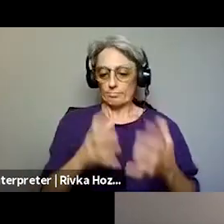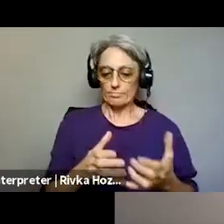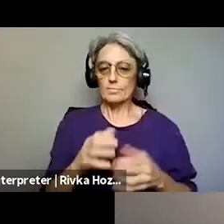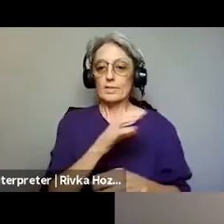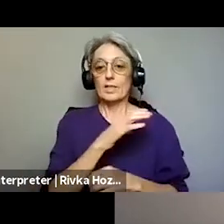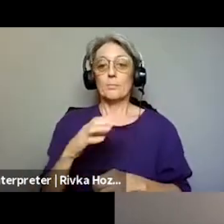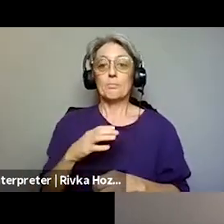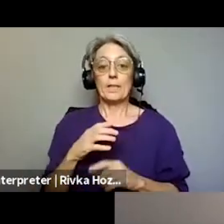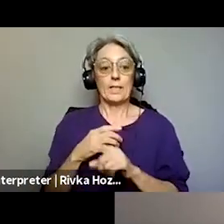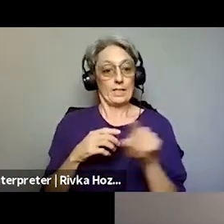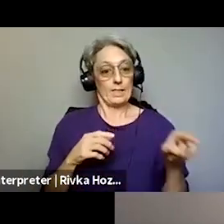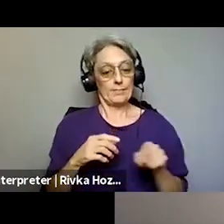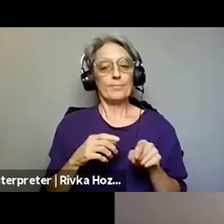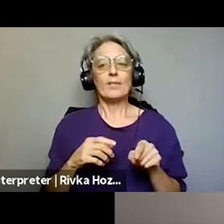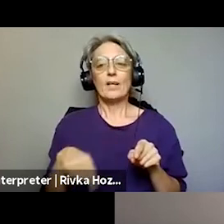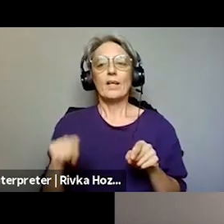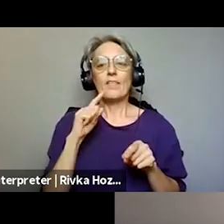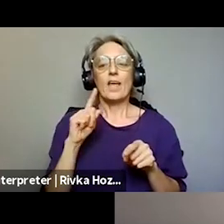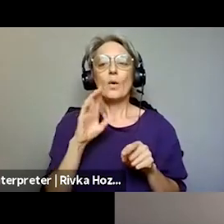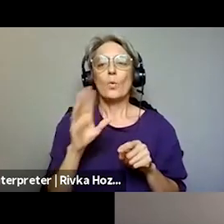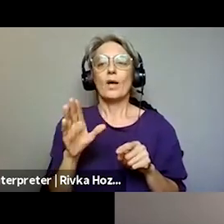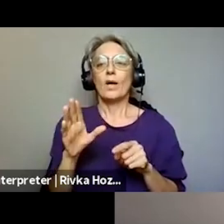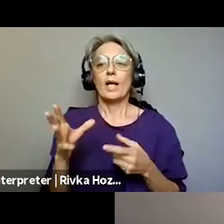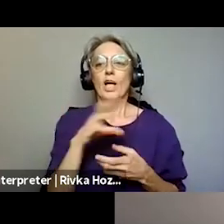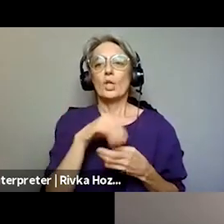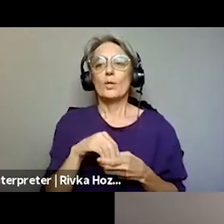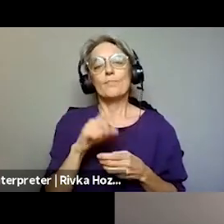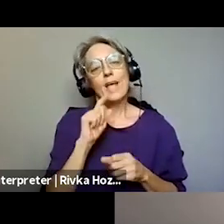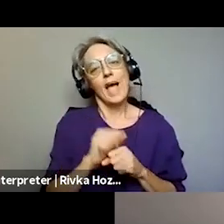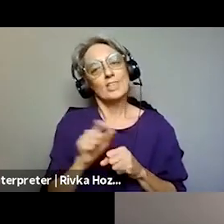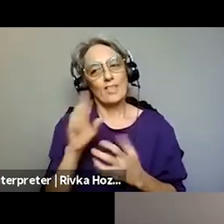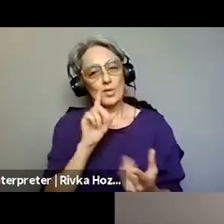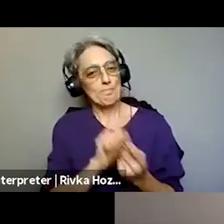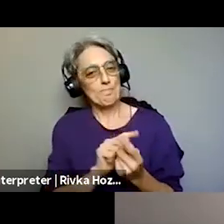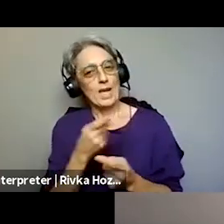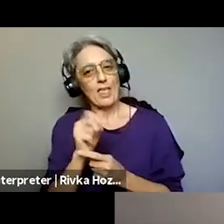going to be including actually I think you met one of them Heather Watkins on Monday